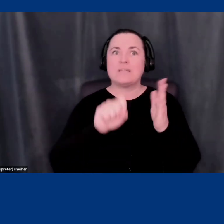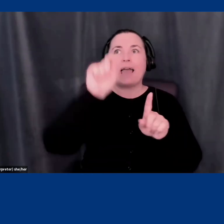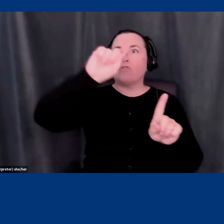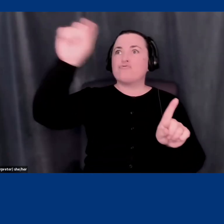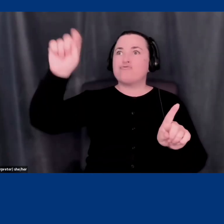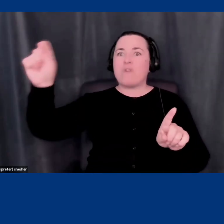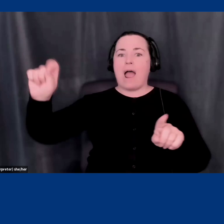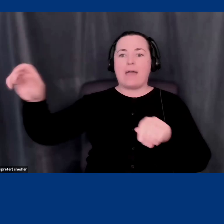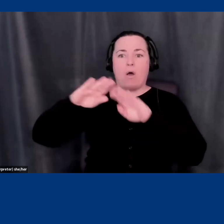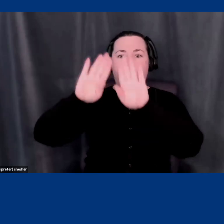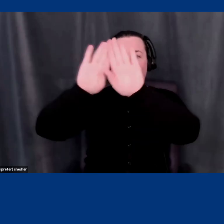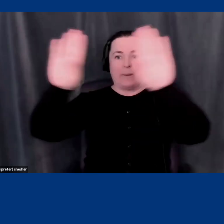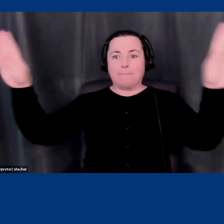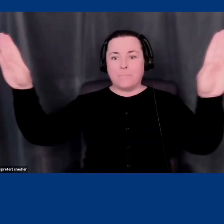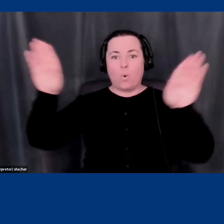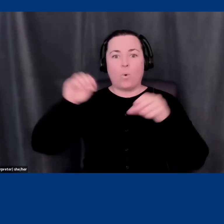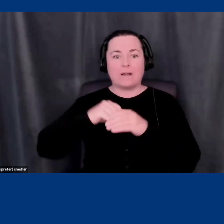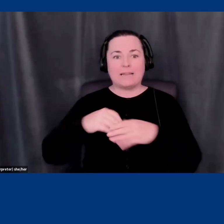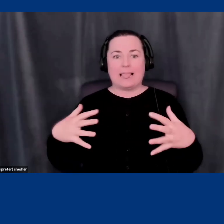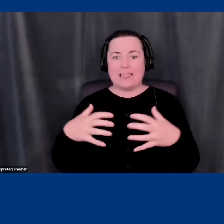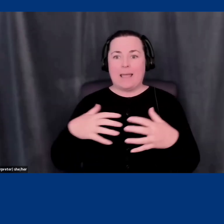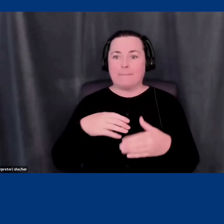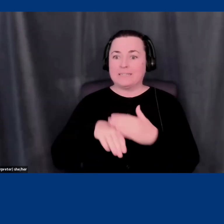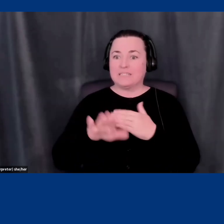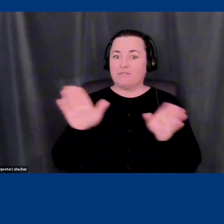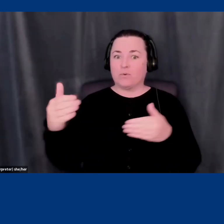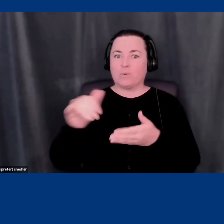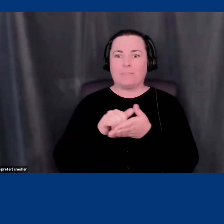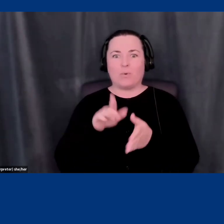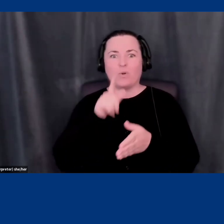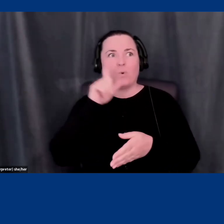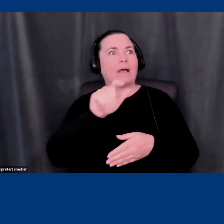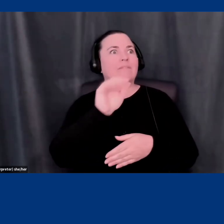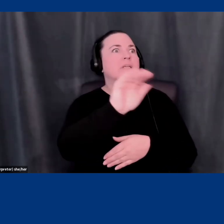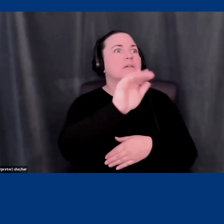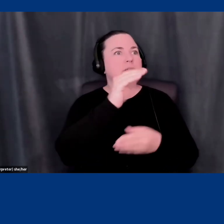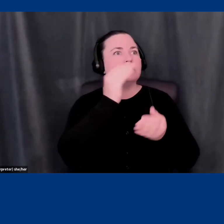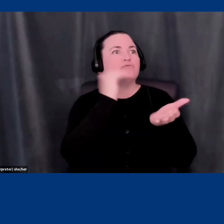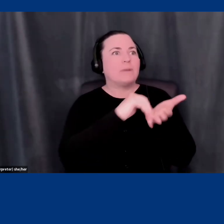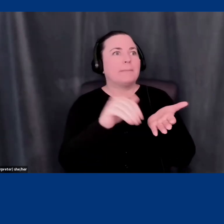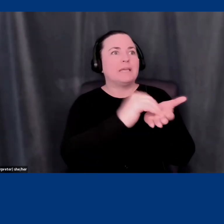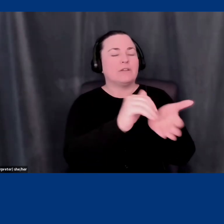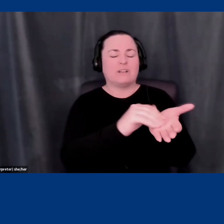room so folks don't have to constantly repeat themselves because that can be overwhelming and stressful.